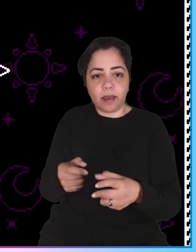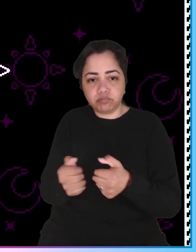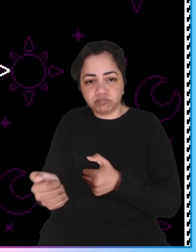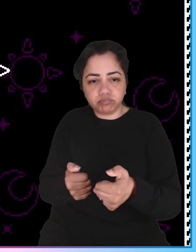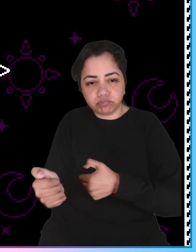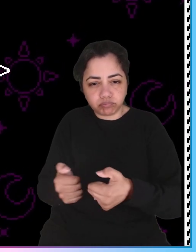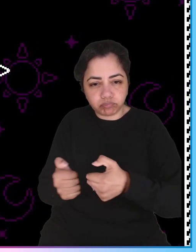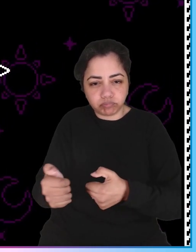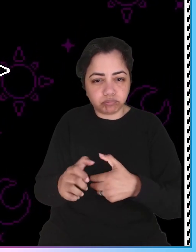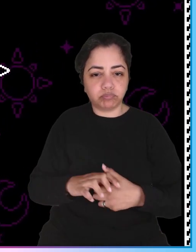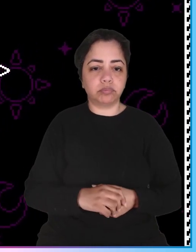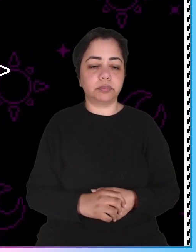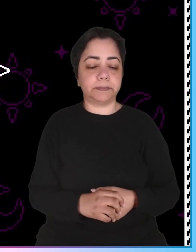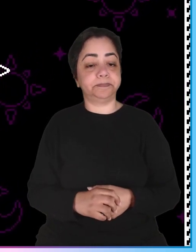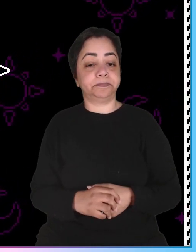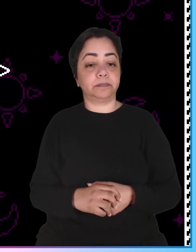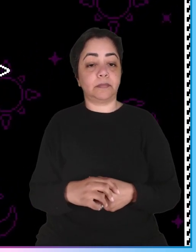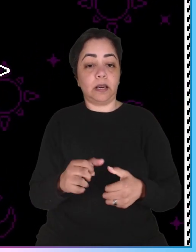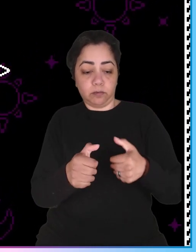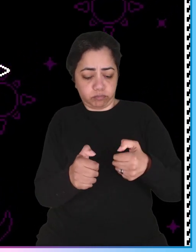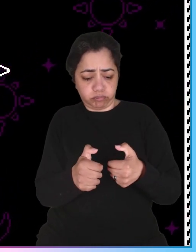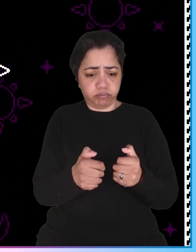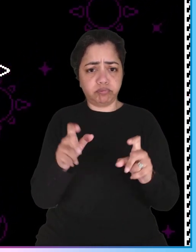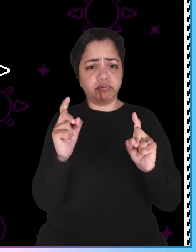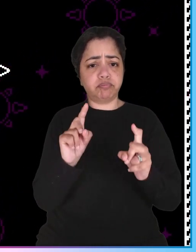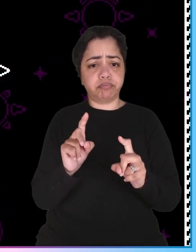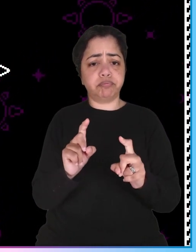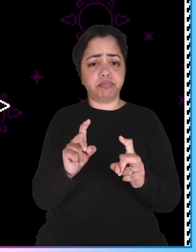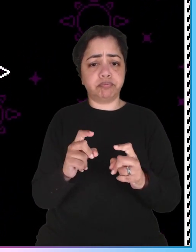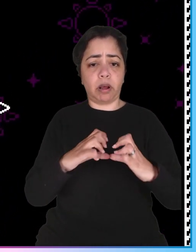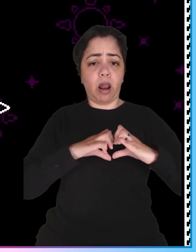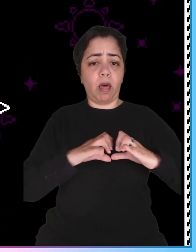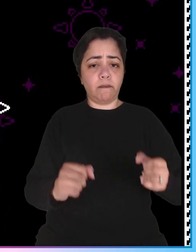Bossgame includes several different ways to adjust the experience and challenge